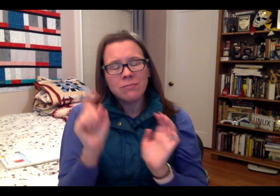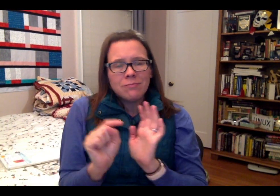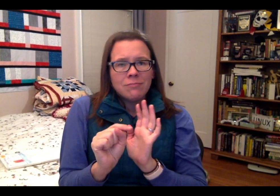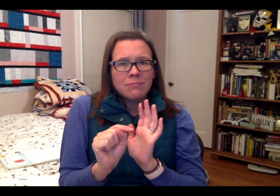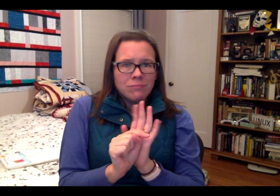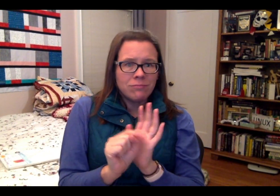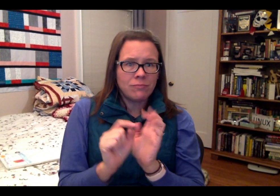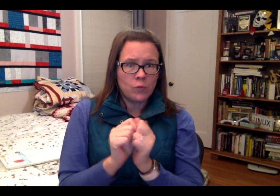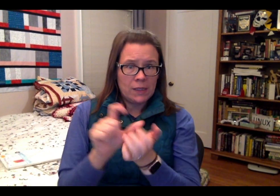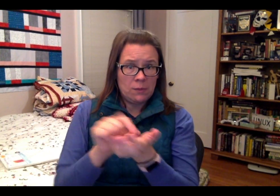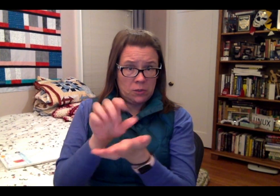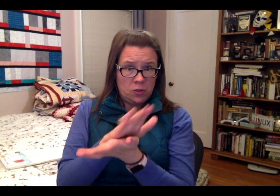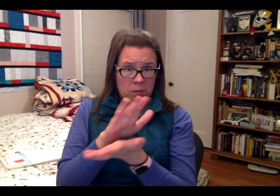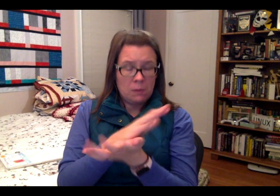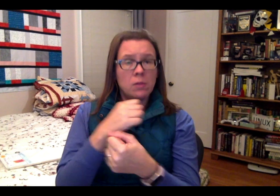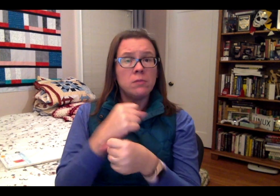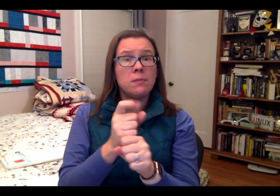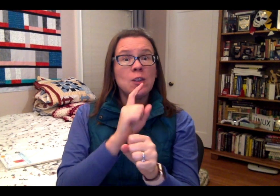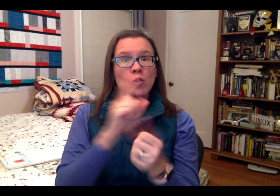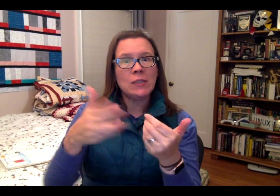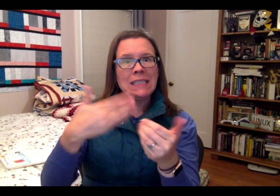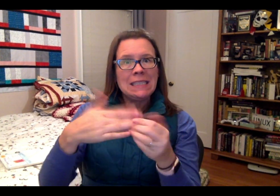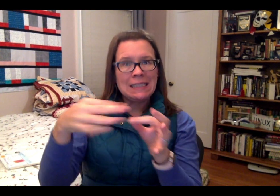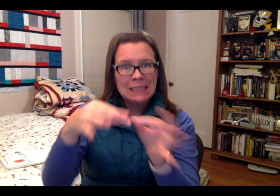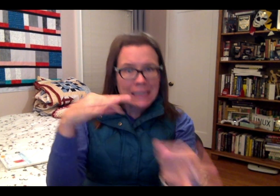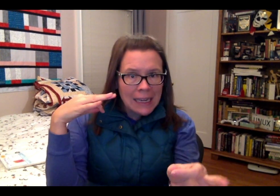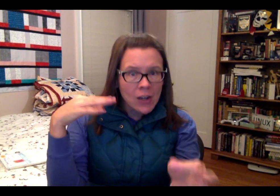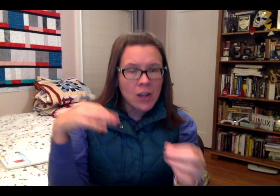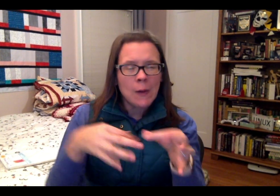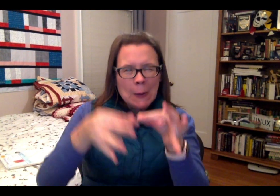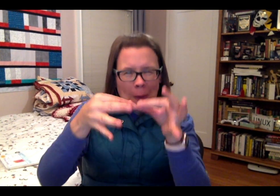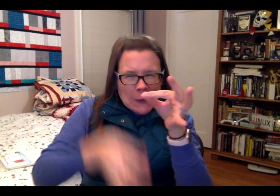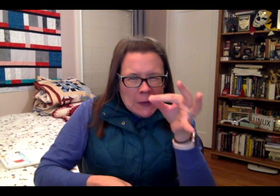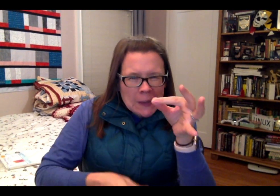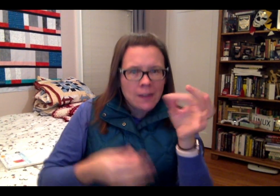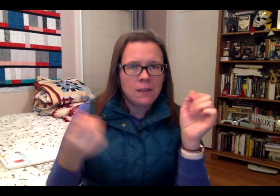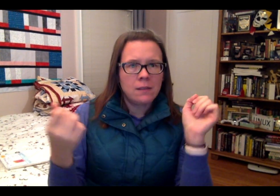So that's just something to be careful for with printer paper.